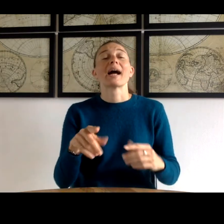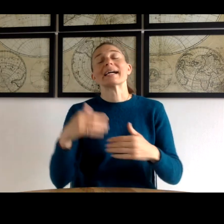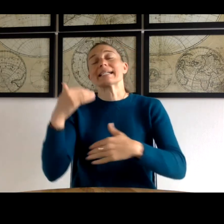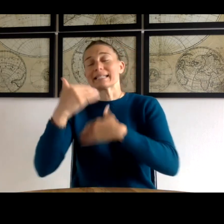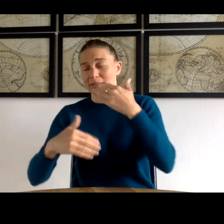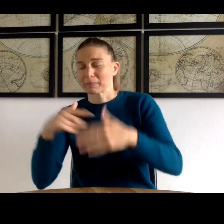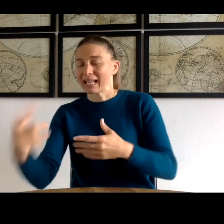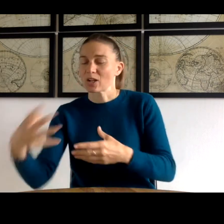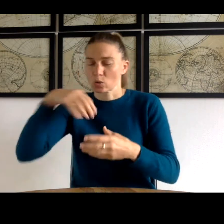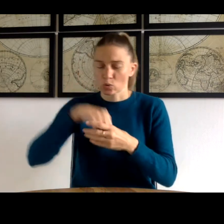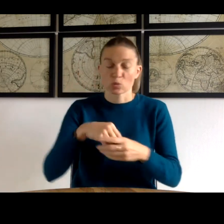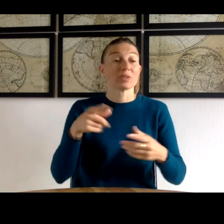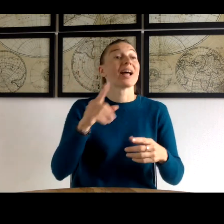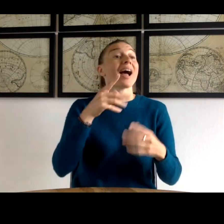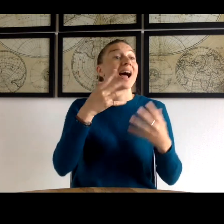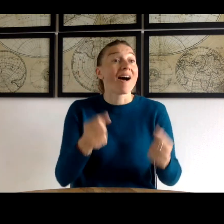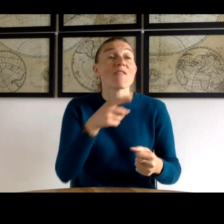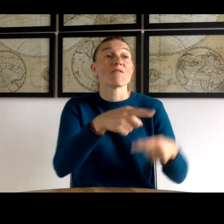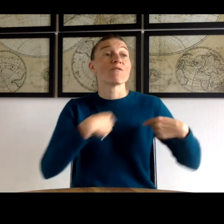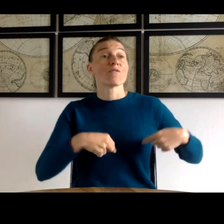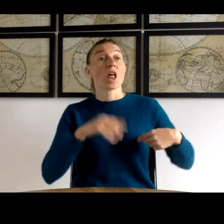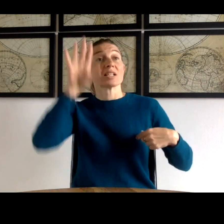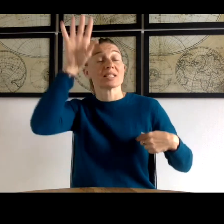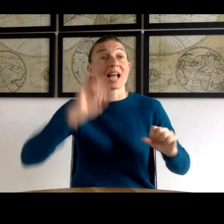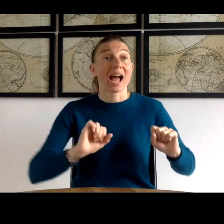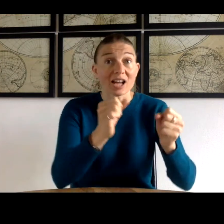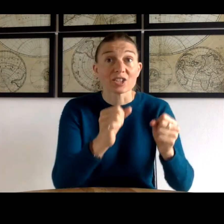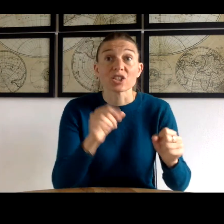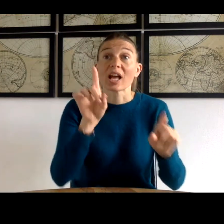and volunteering and to create community of practice.